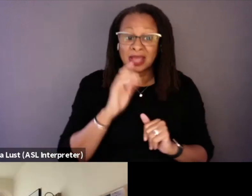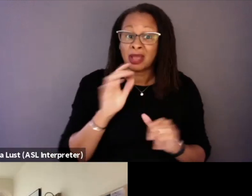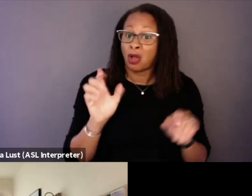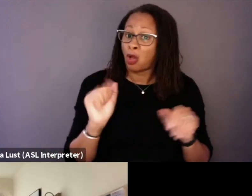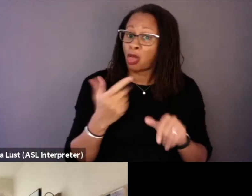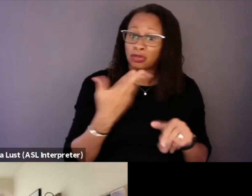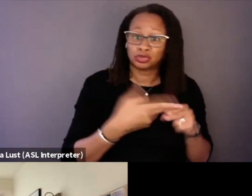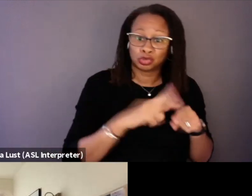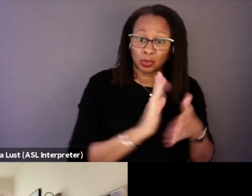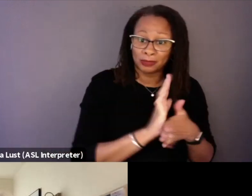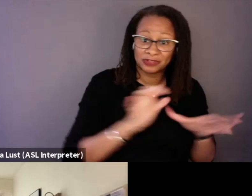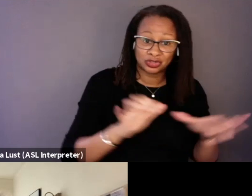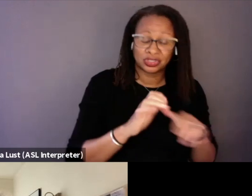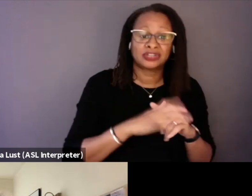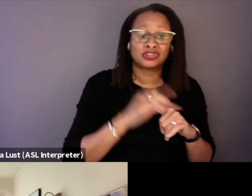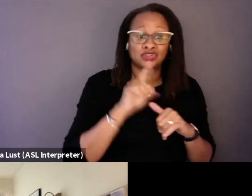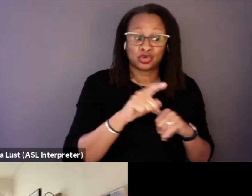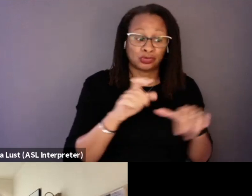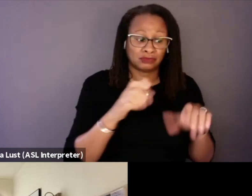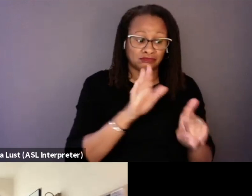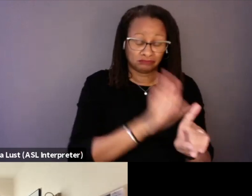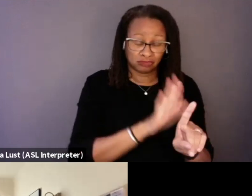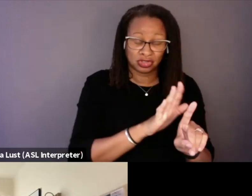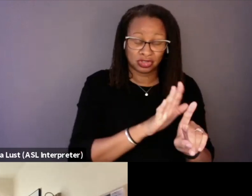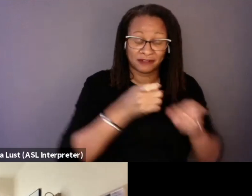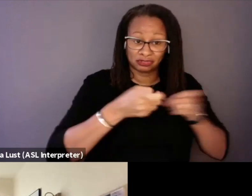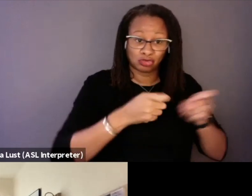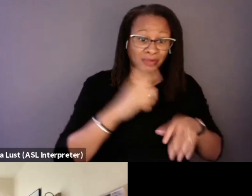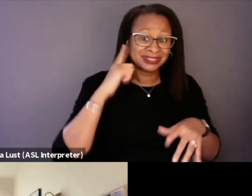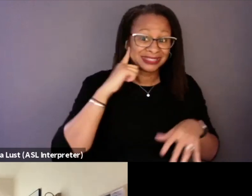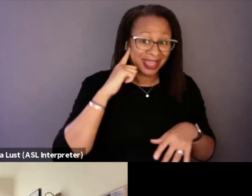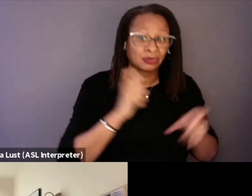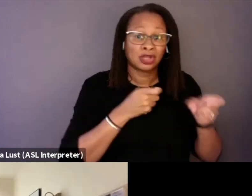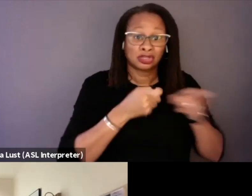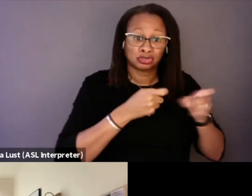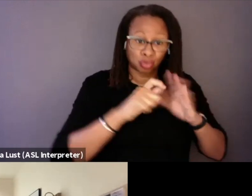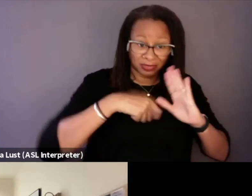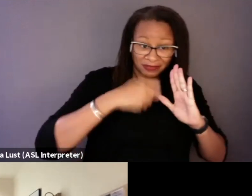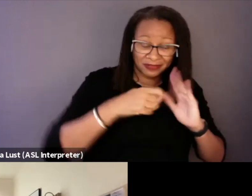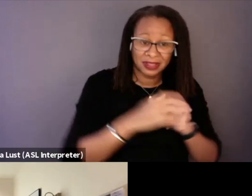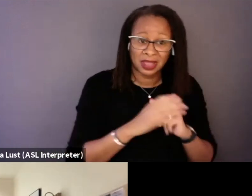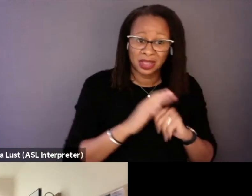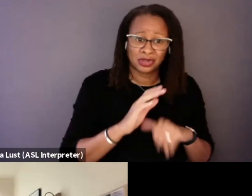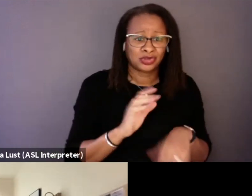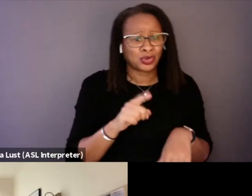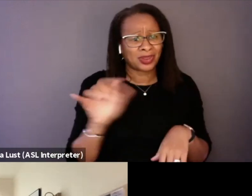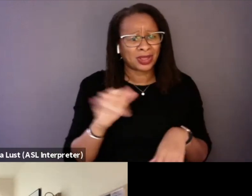And were you doing... were you like a one-person band while you were shooting these films?